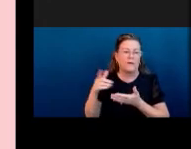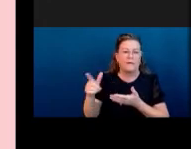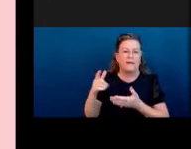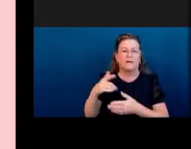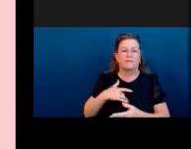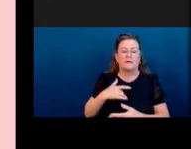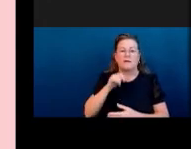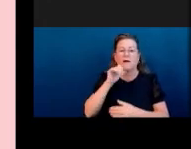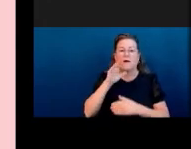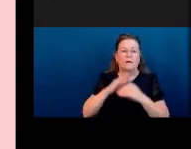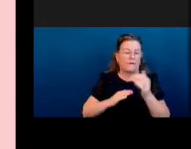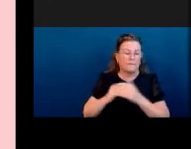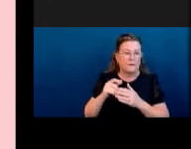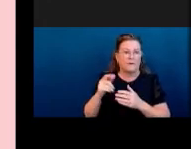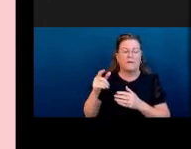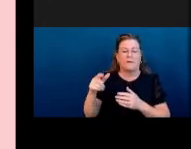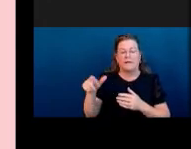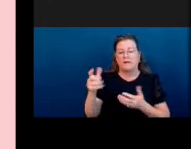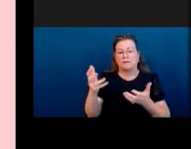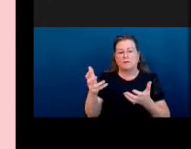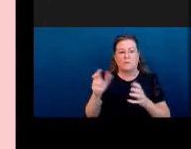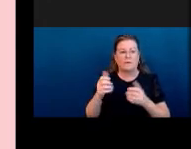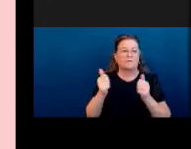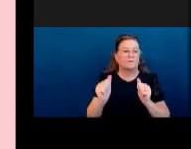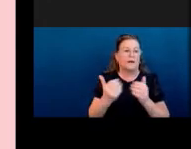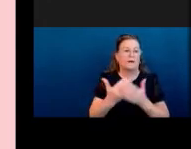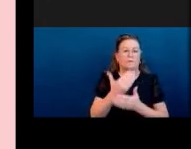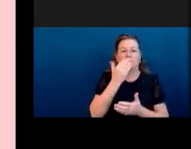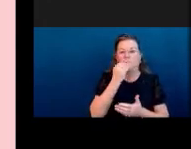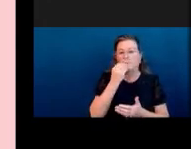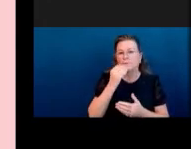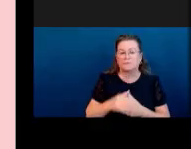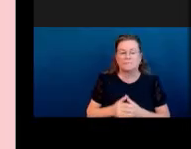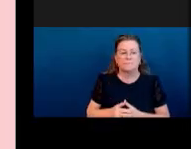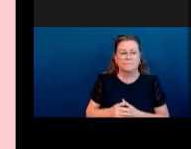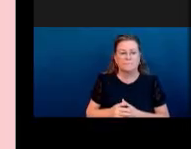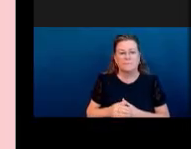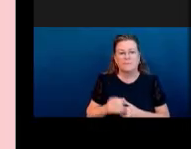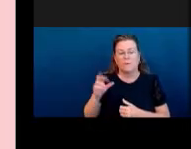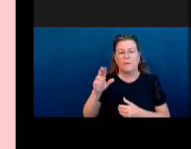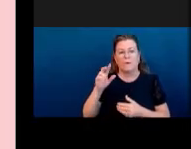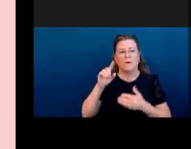that makes them not want to try new foods or explore foods that